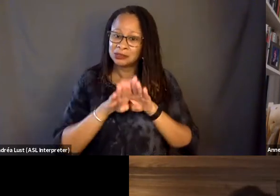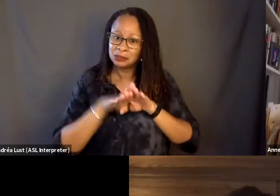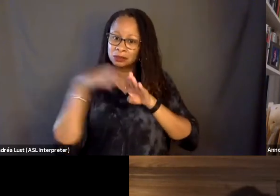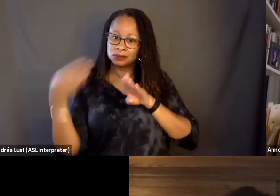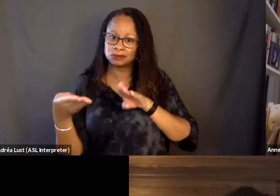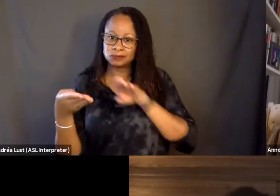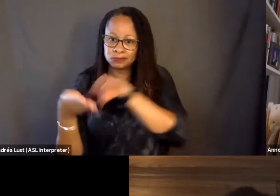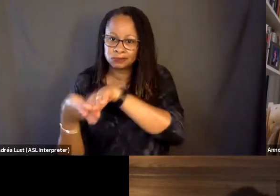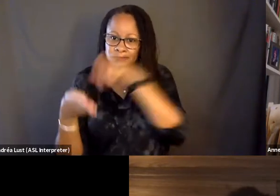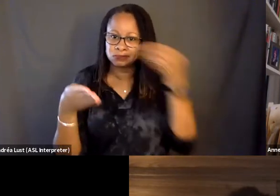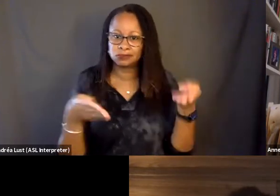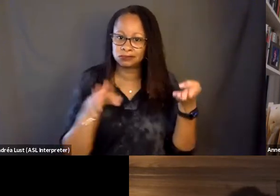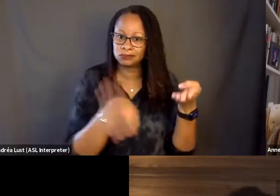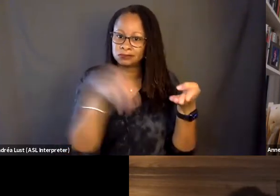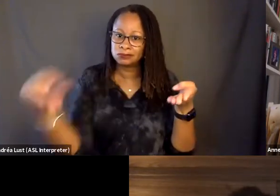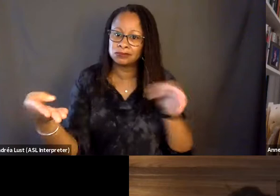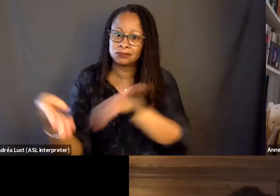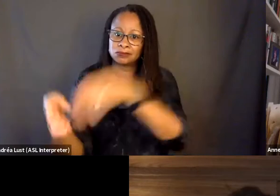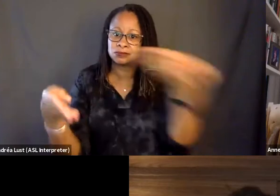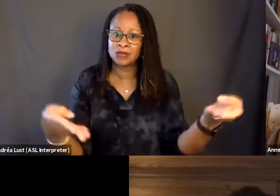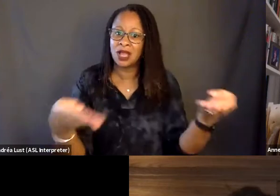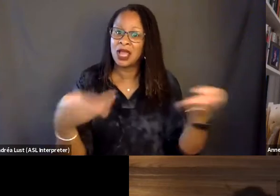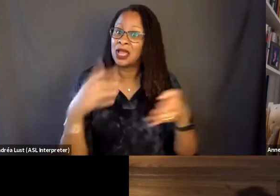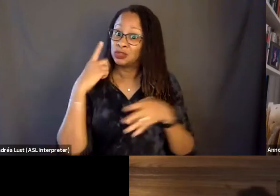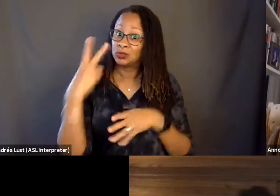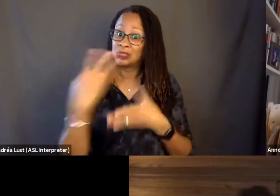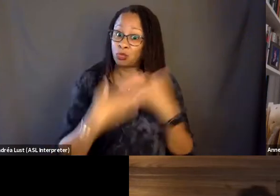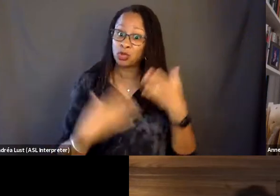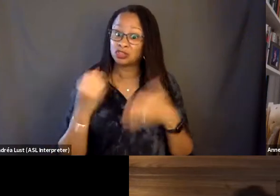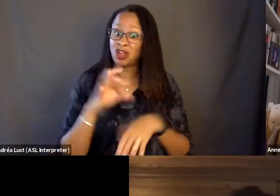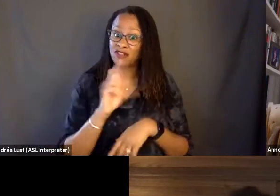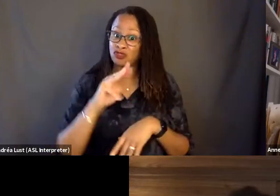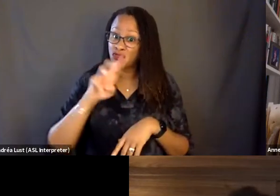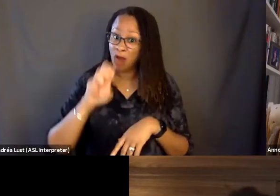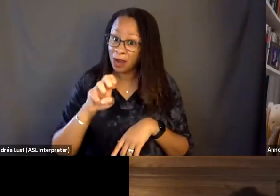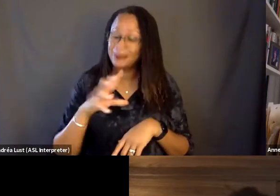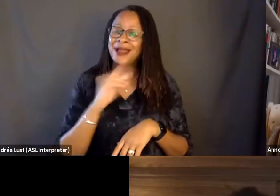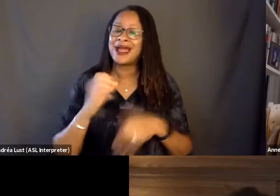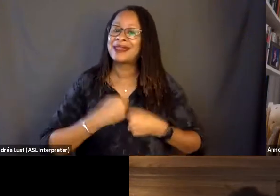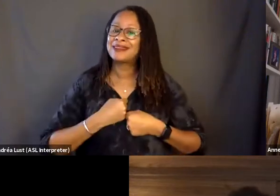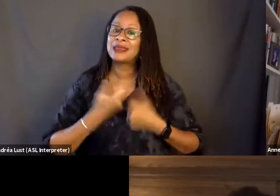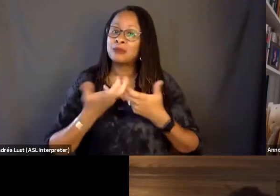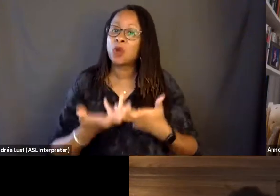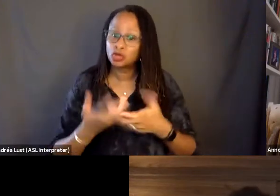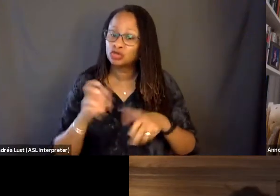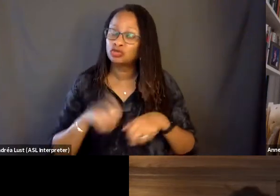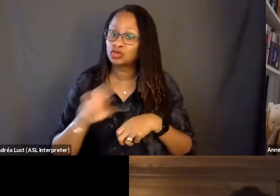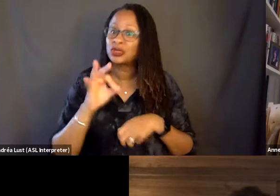of the crime that are shocking and startling, and also the emotional journey of Hatice and Omar